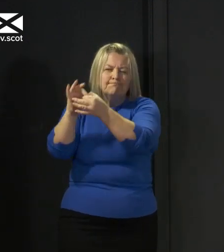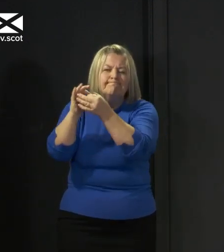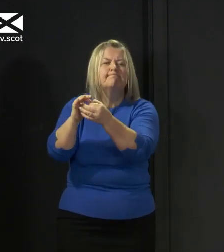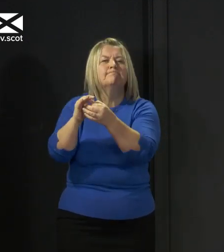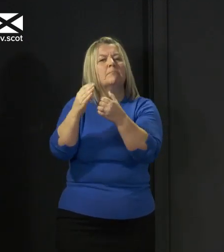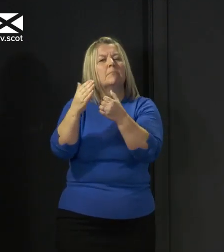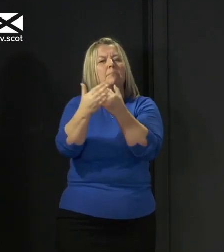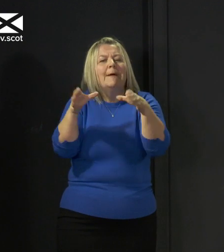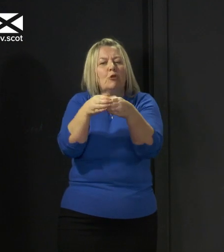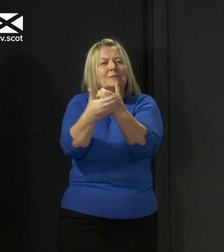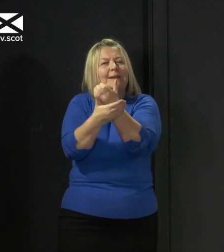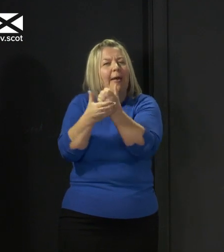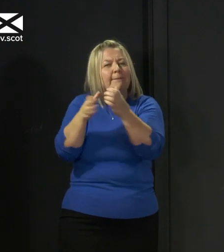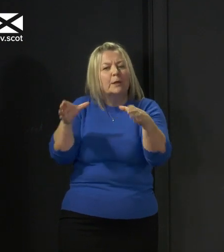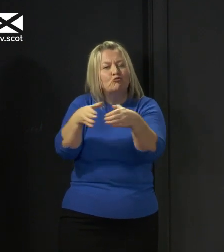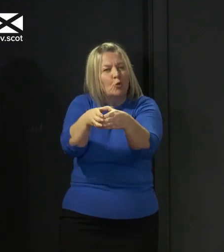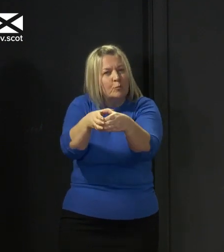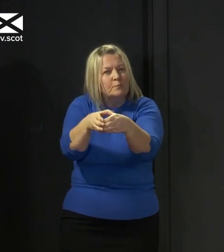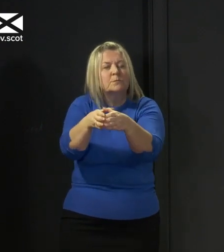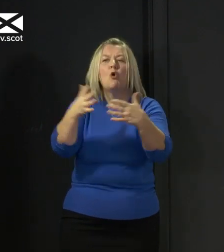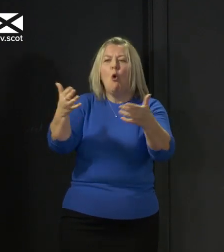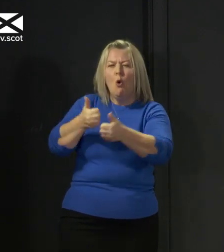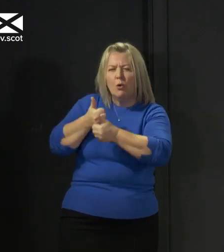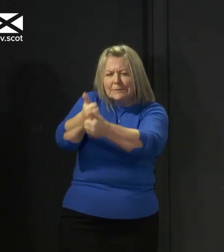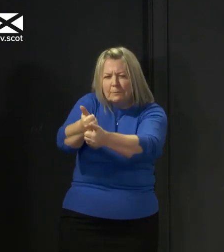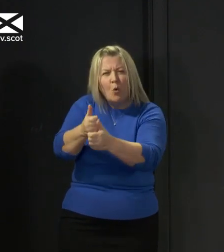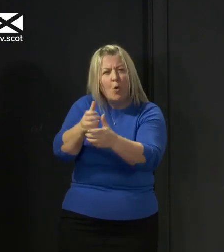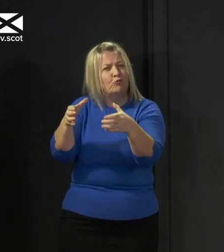support groups and mental health teams and all of this is important to say that